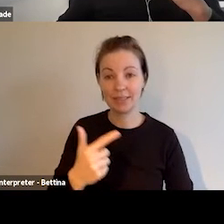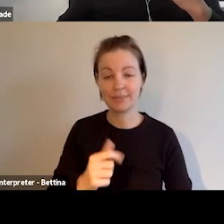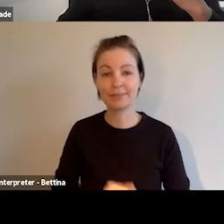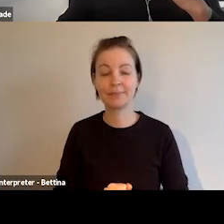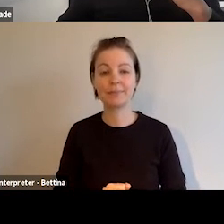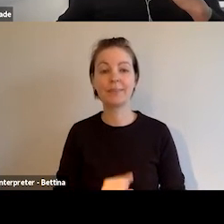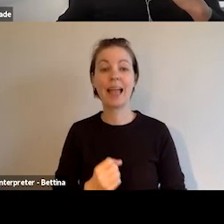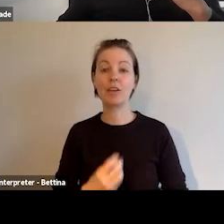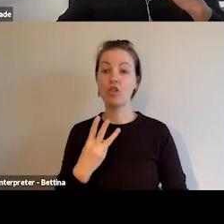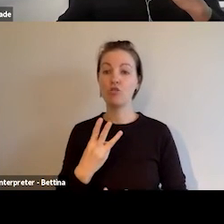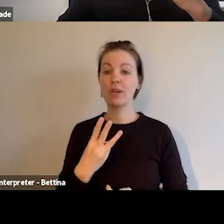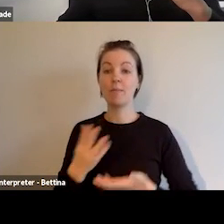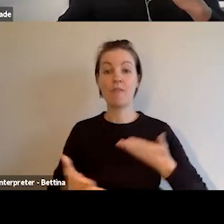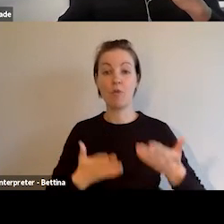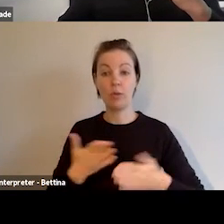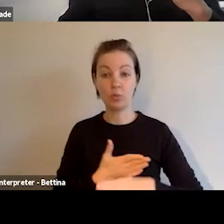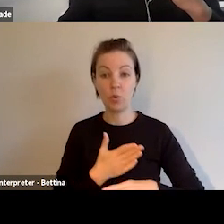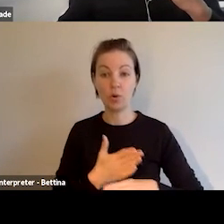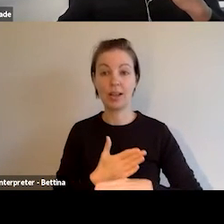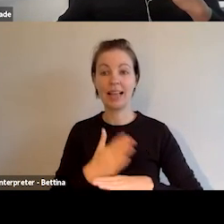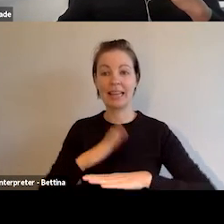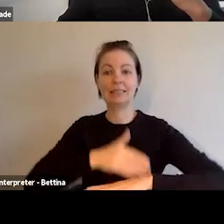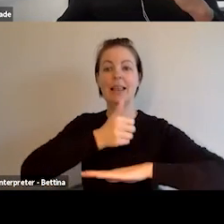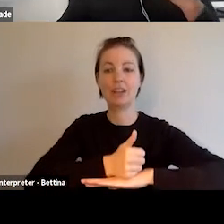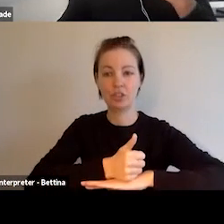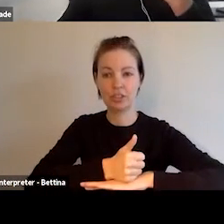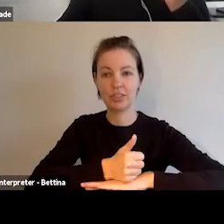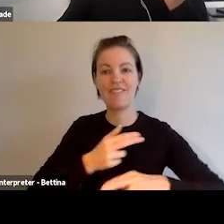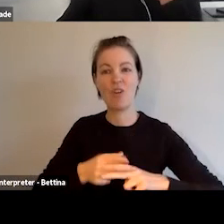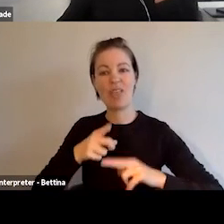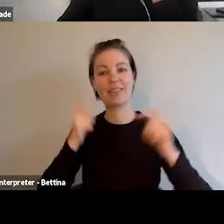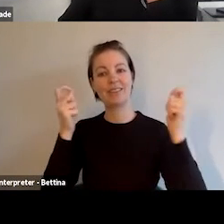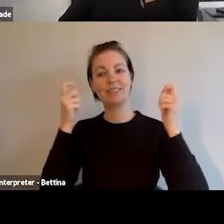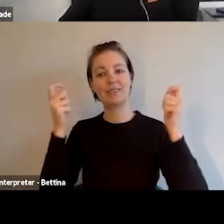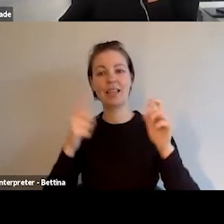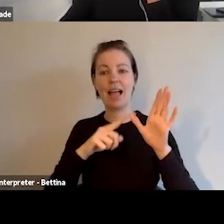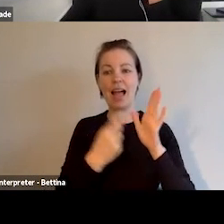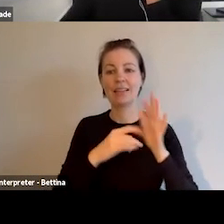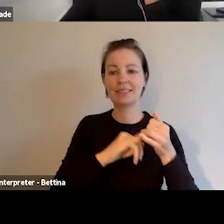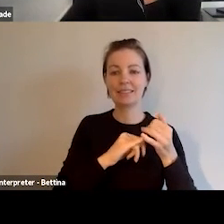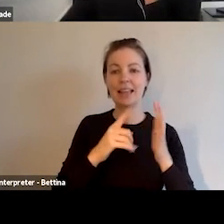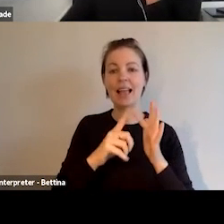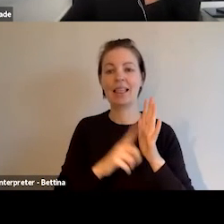We took three performance and installation works to the Ars Electronica Festival. That made use of the various